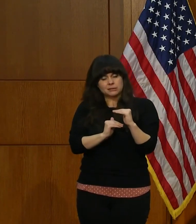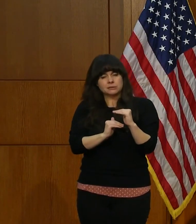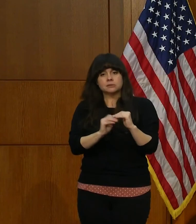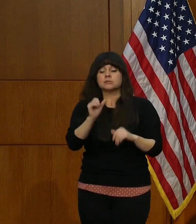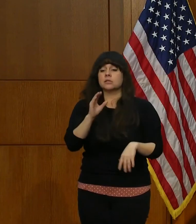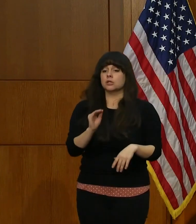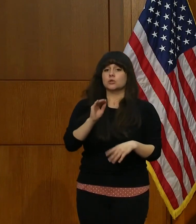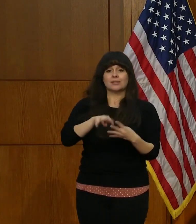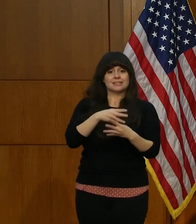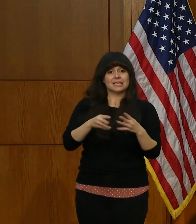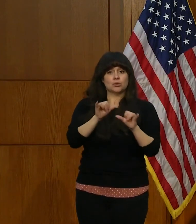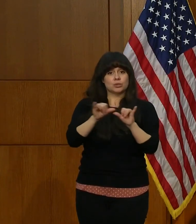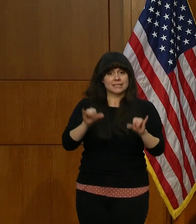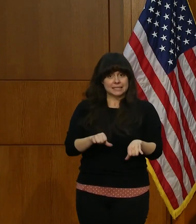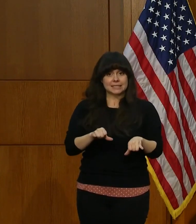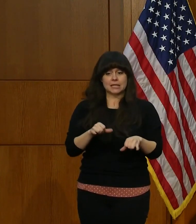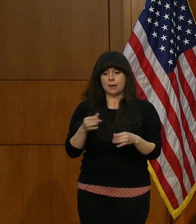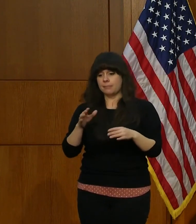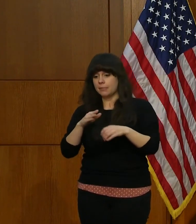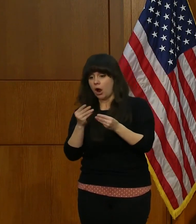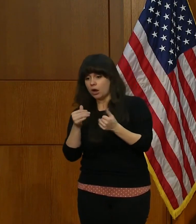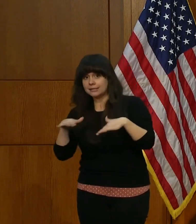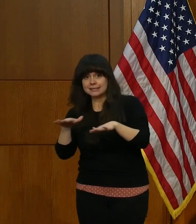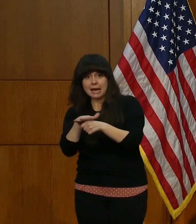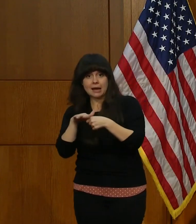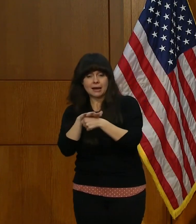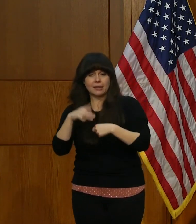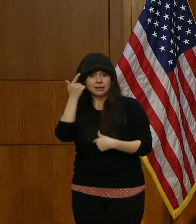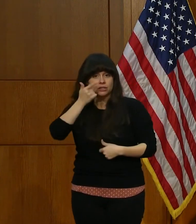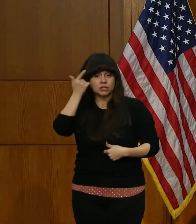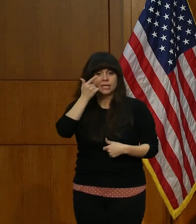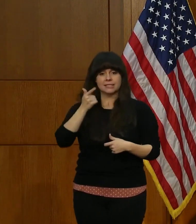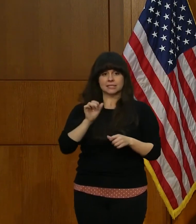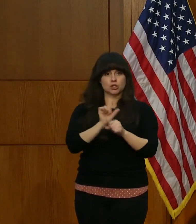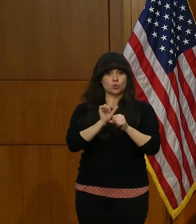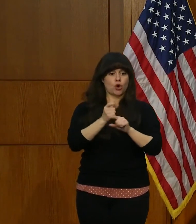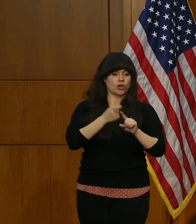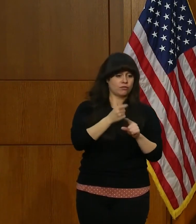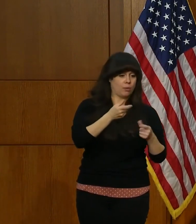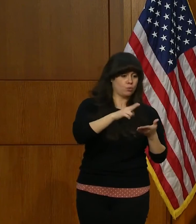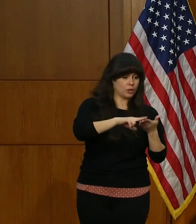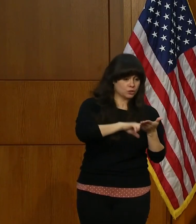THE BUILDING AT ANY TIME ARE SCHEDULING SYSTEM AND ON SITE LOGISTICS WORKED TO EFFICIENTLY